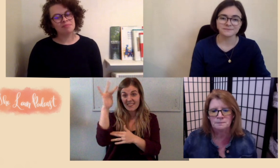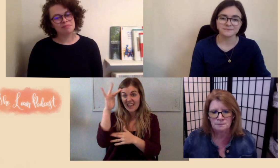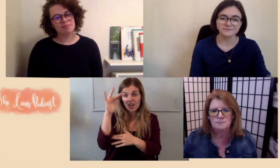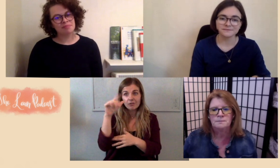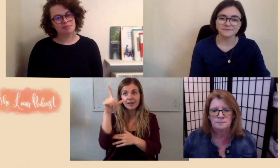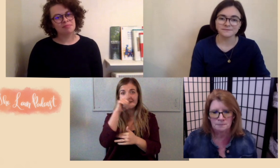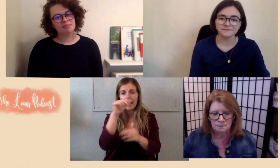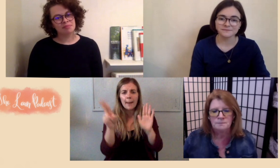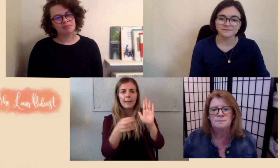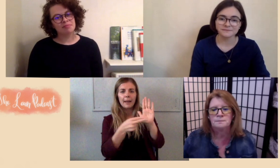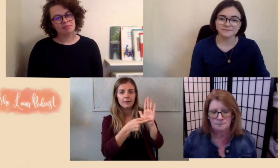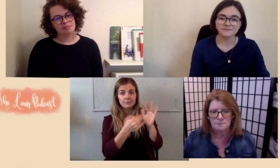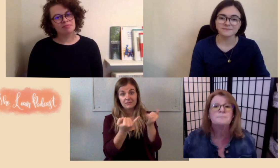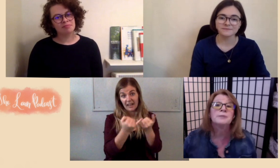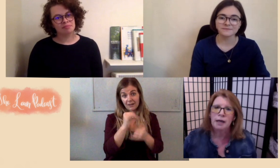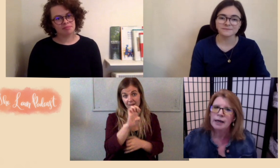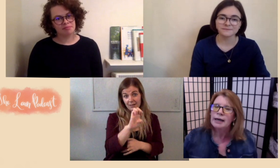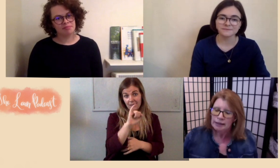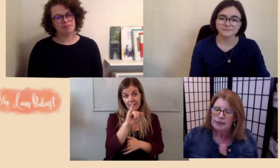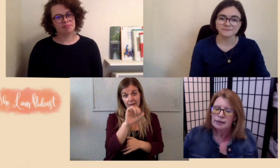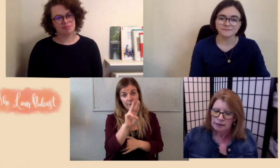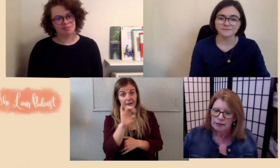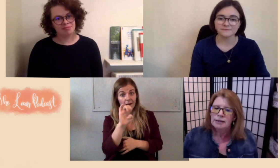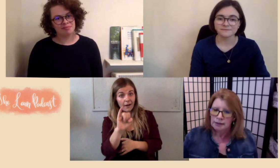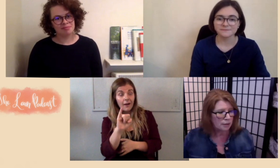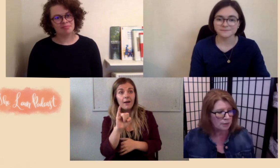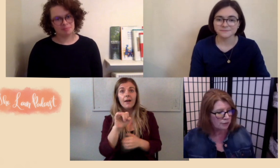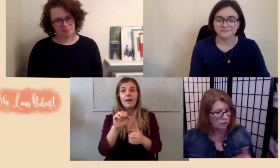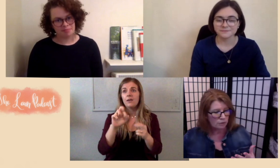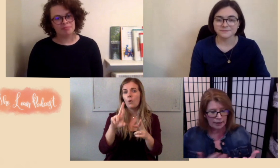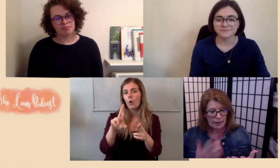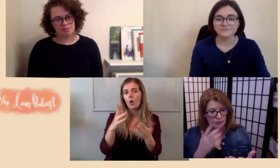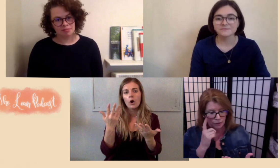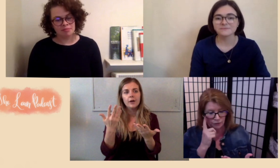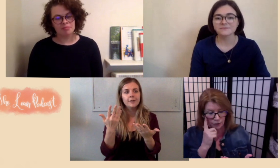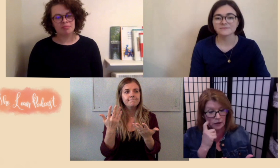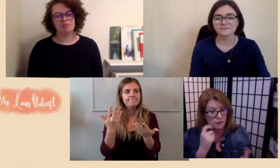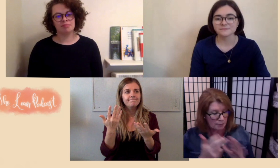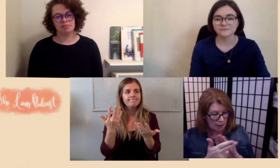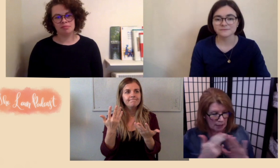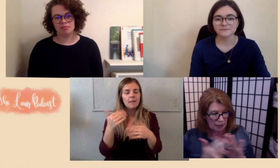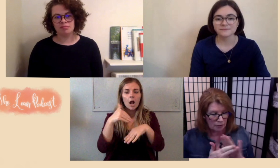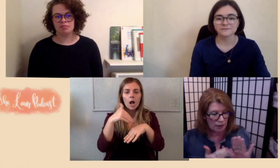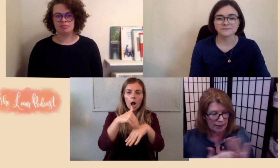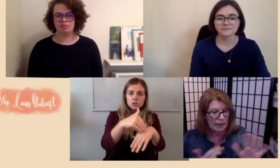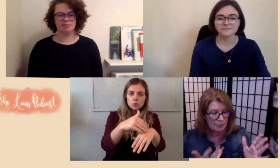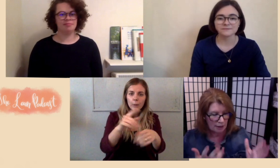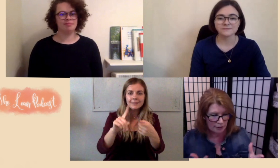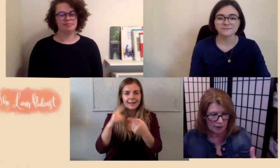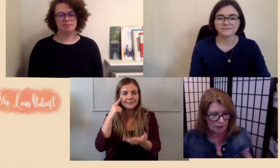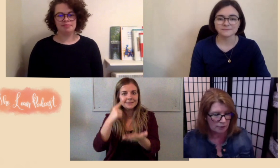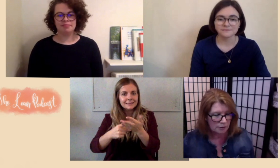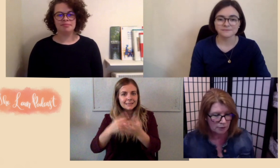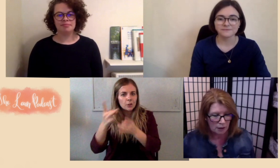or whether it's this idea of consequences and decision-making that DCS tries to advance,